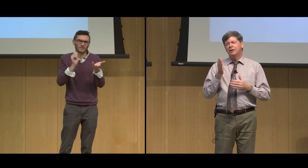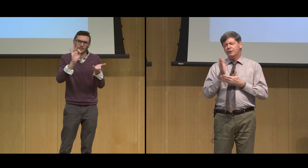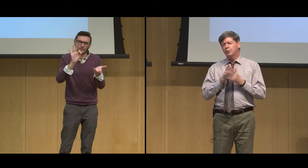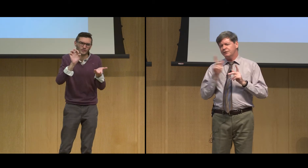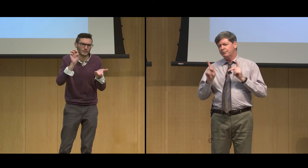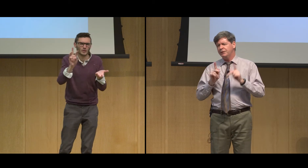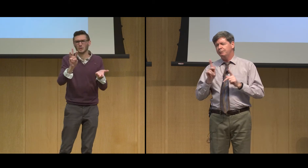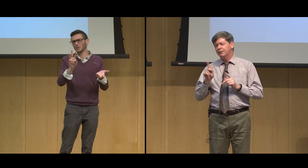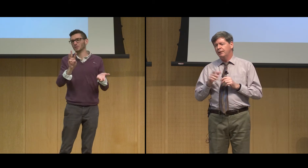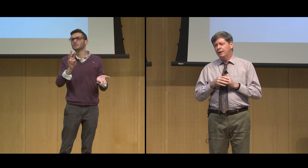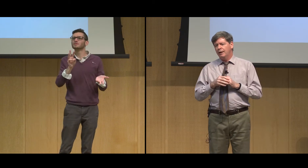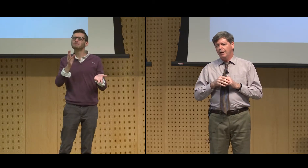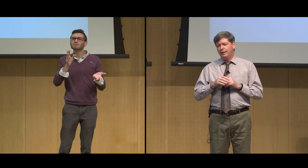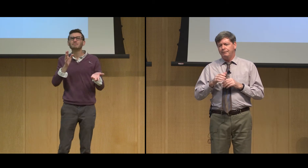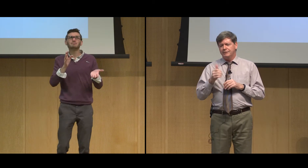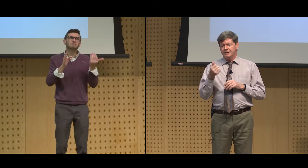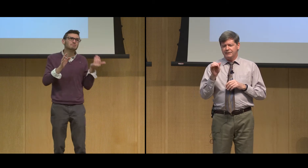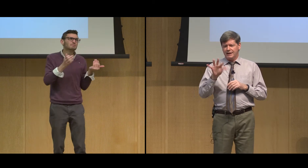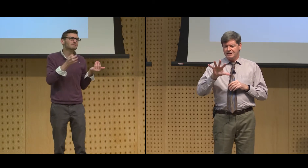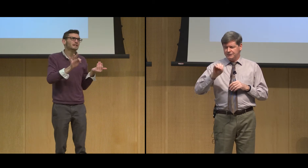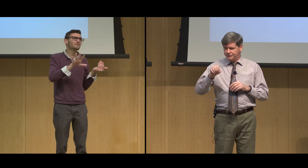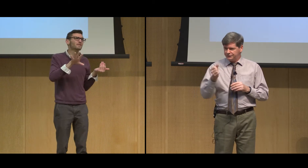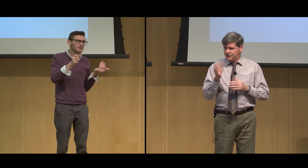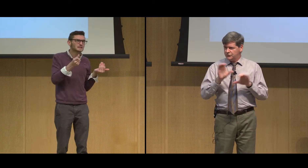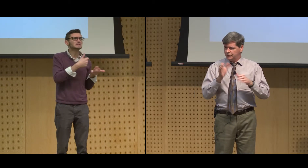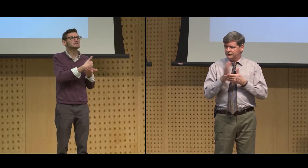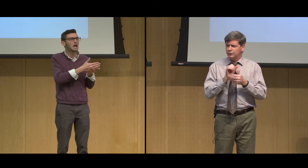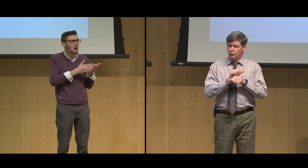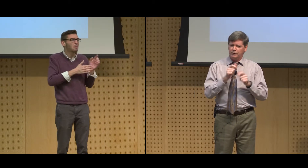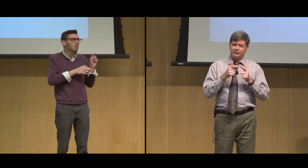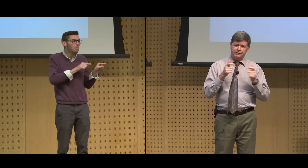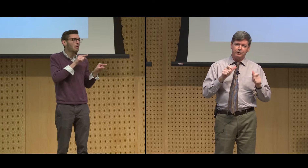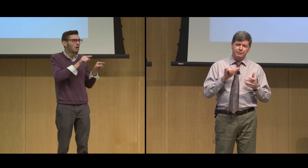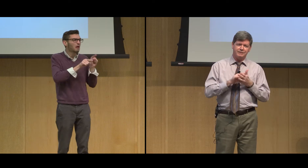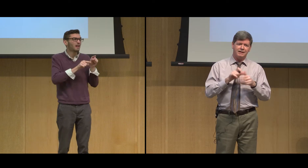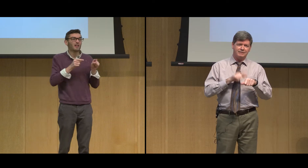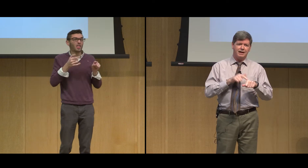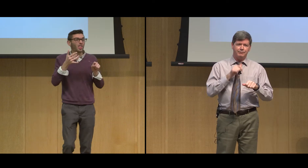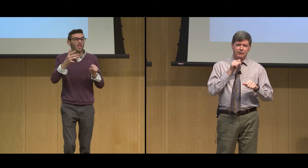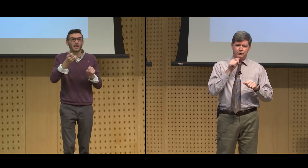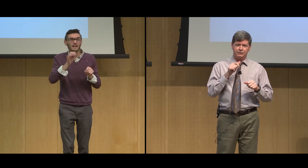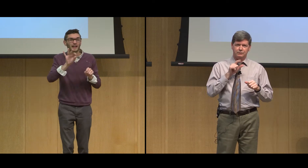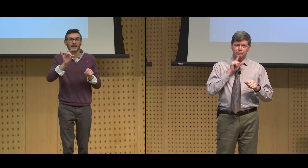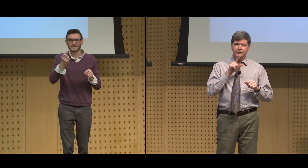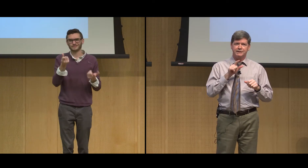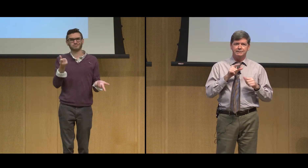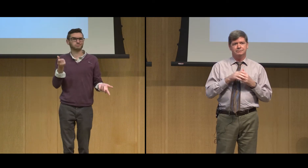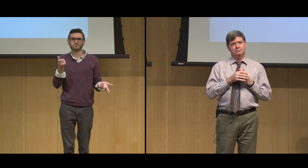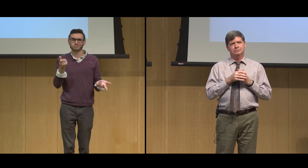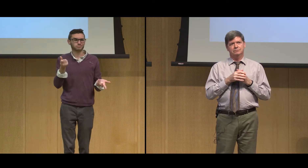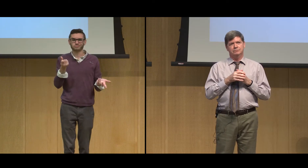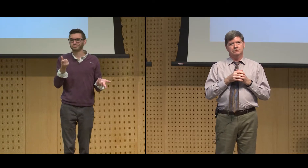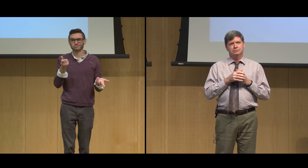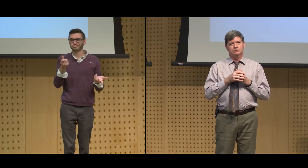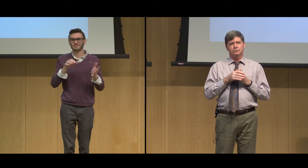There were some people in the 1950s doing some work, et cetera, but at that time, it wasn't really...